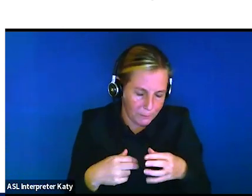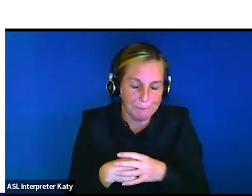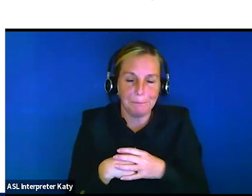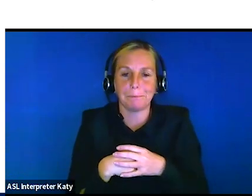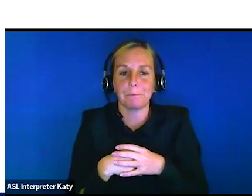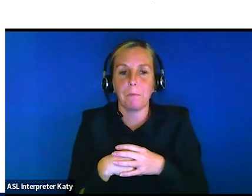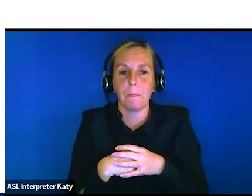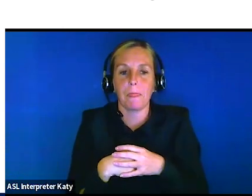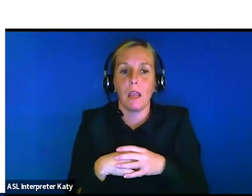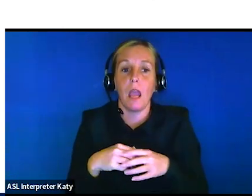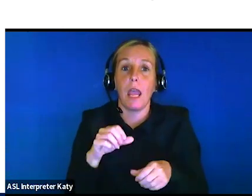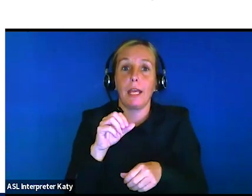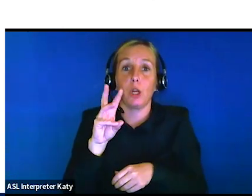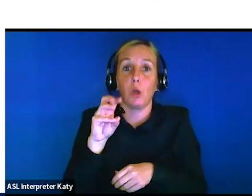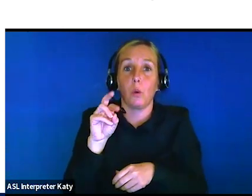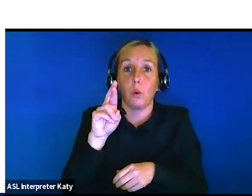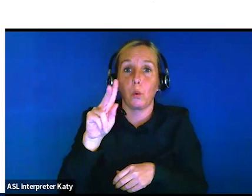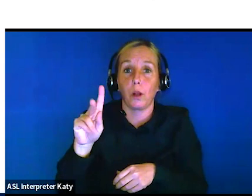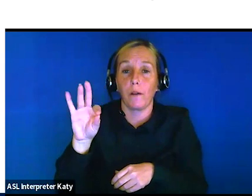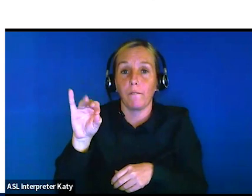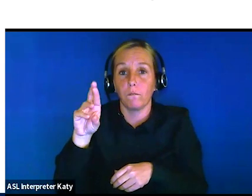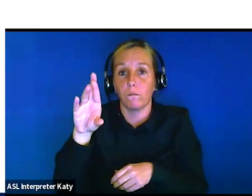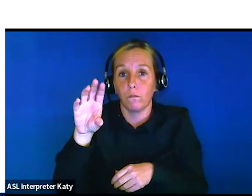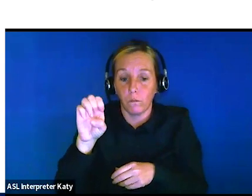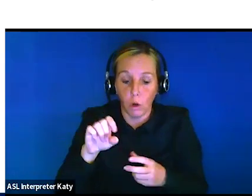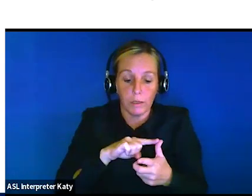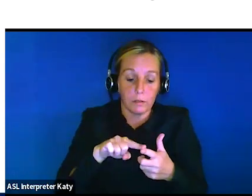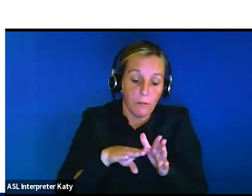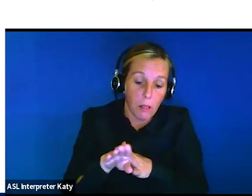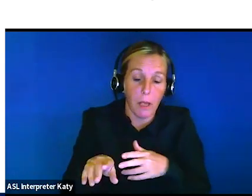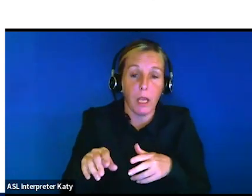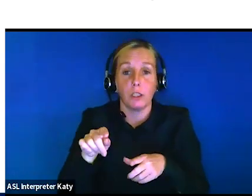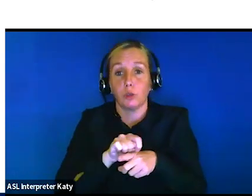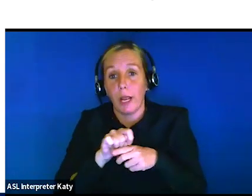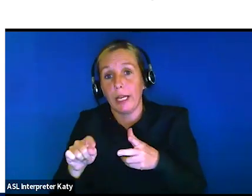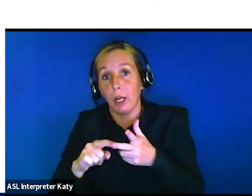and workforce. Right? So workforce development, training, recruitment, expansion -- what those needs are